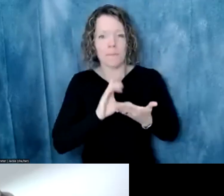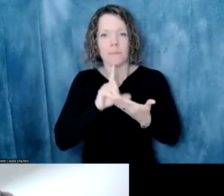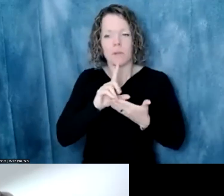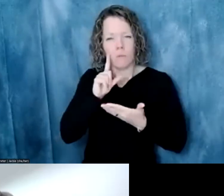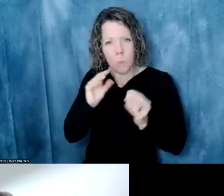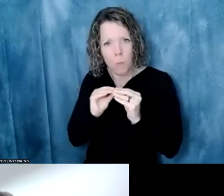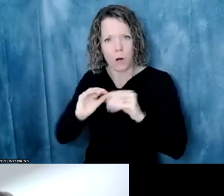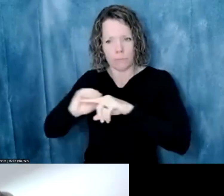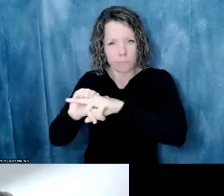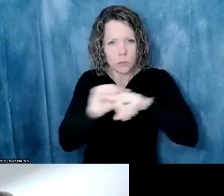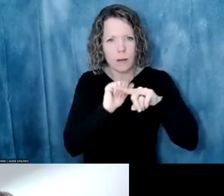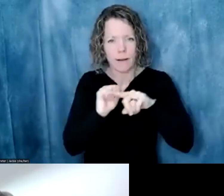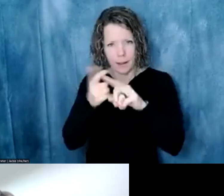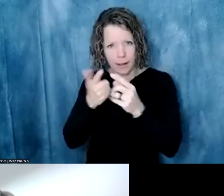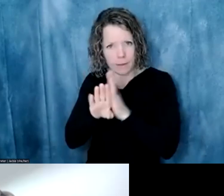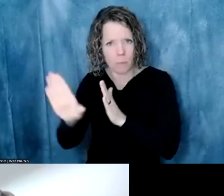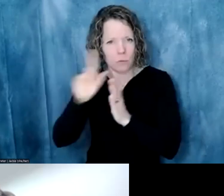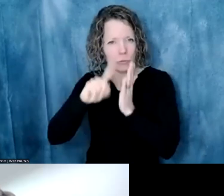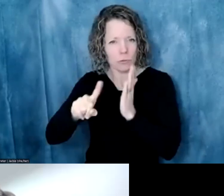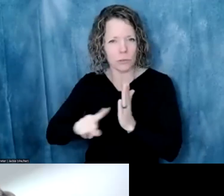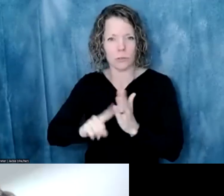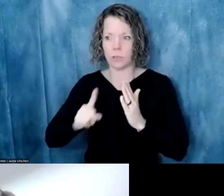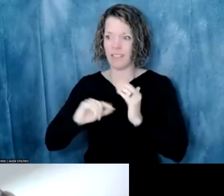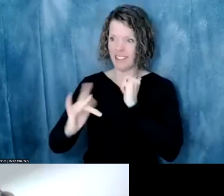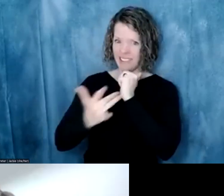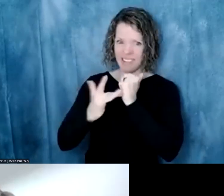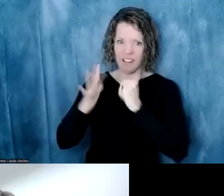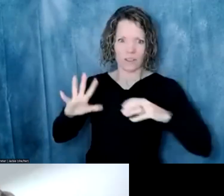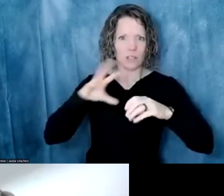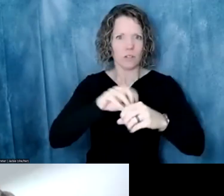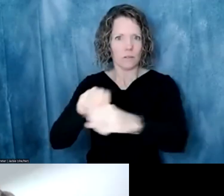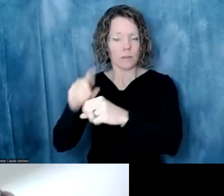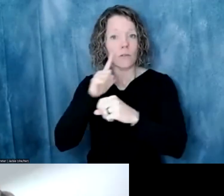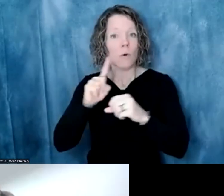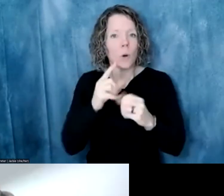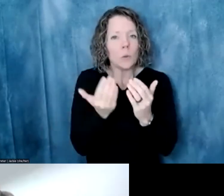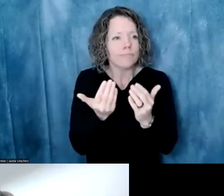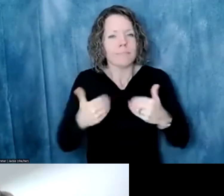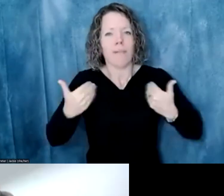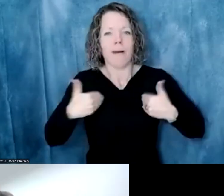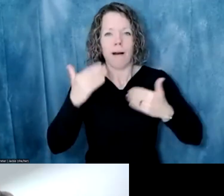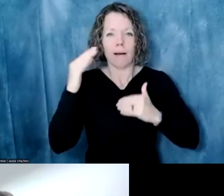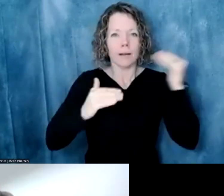the technology intervention for emerging adults with alcohol use problems and suicidal thoughts